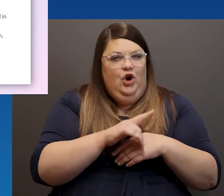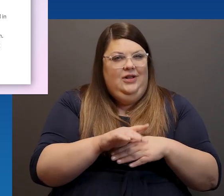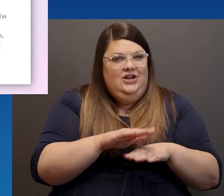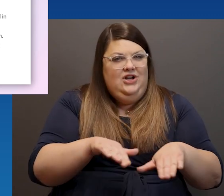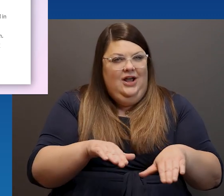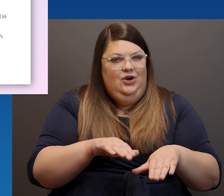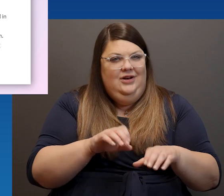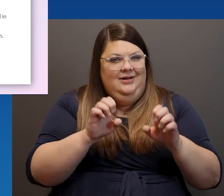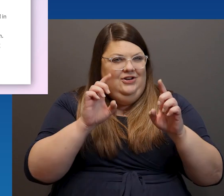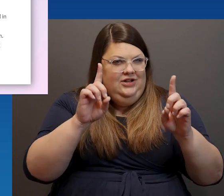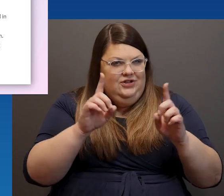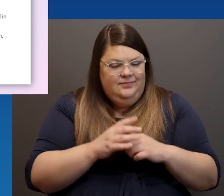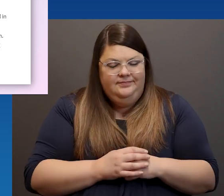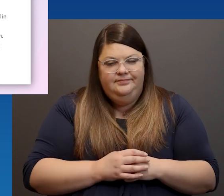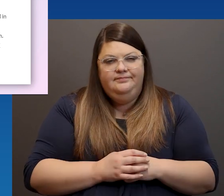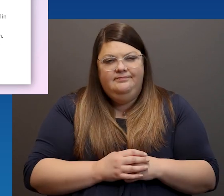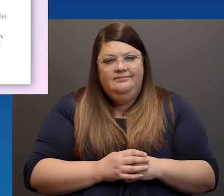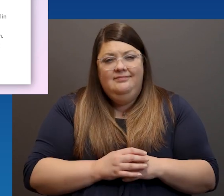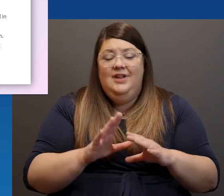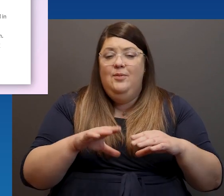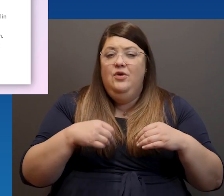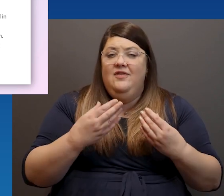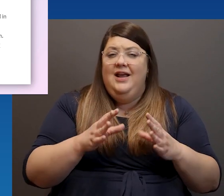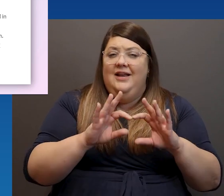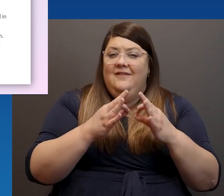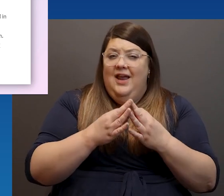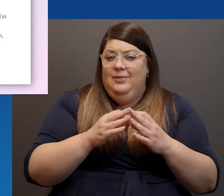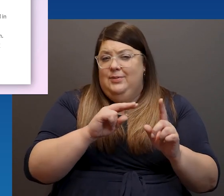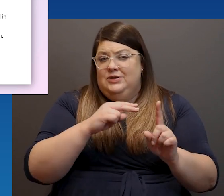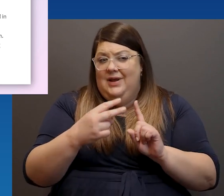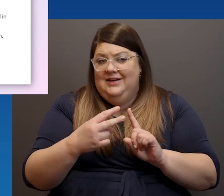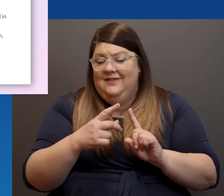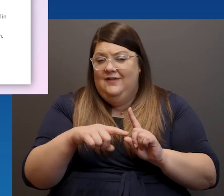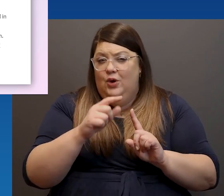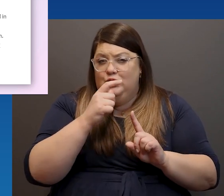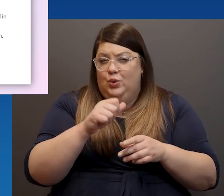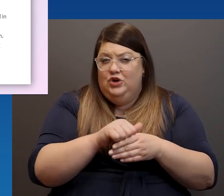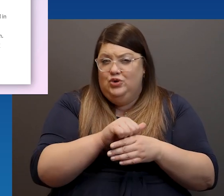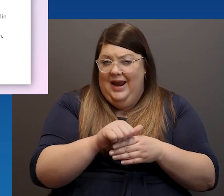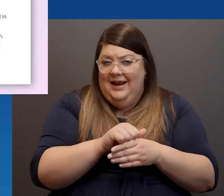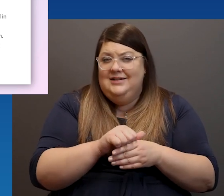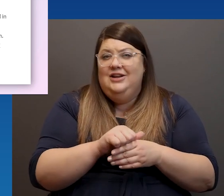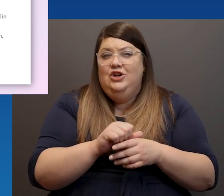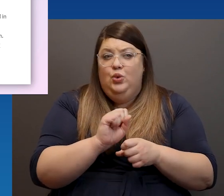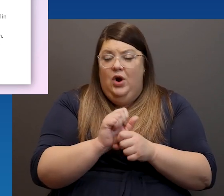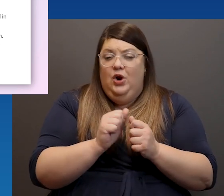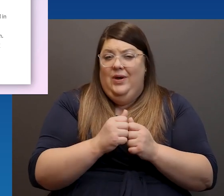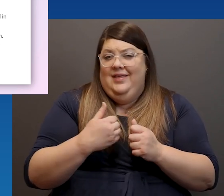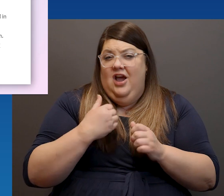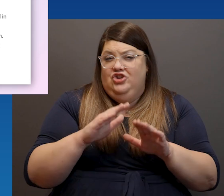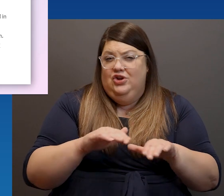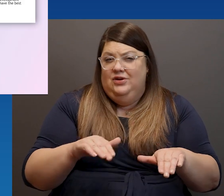Providing the family perspective for those being trained to work with young children is helpful for children, for families and providers.